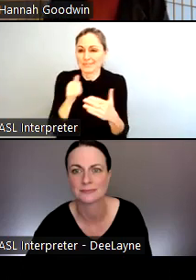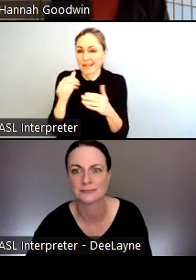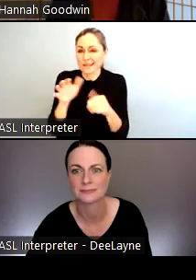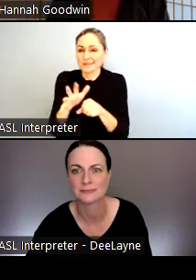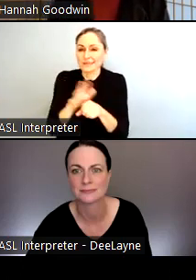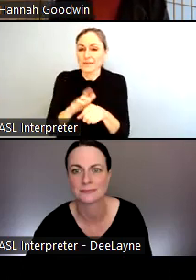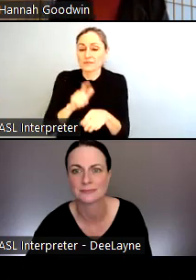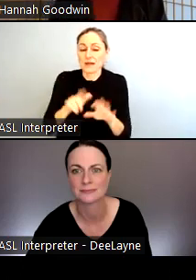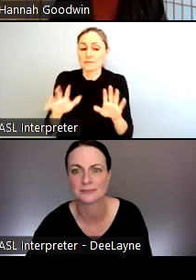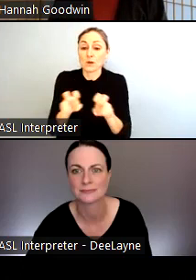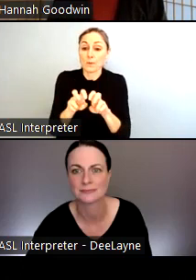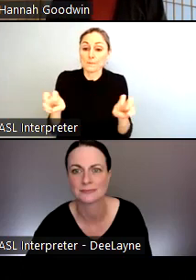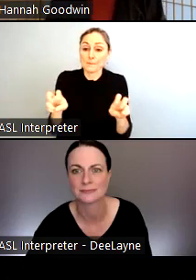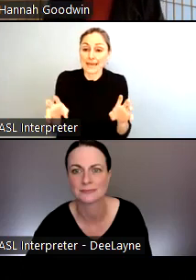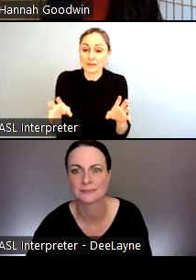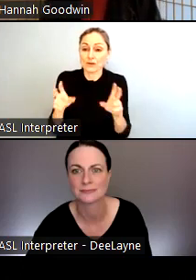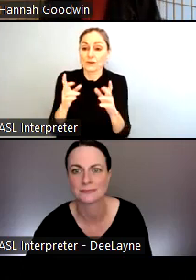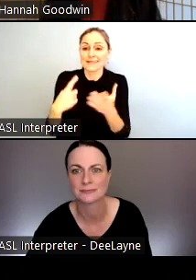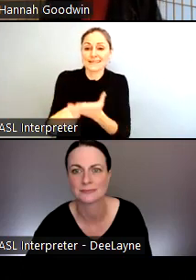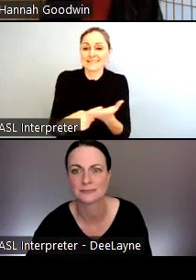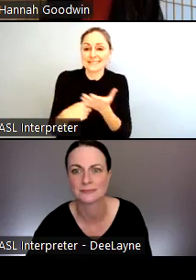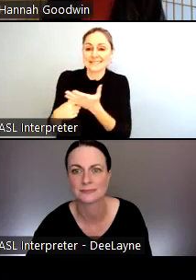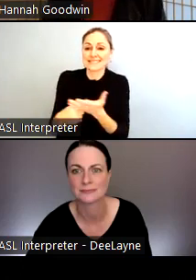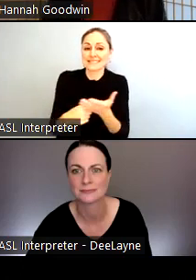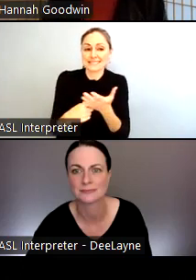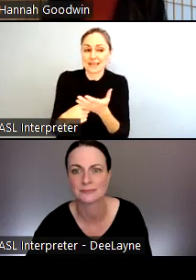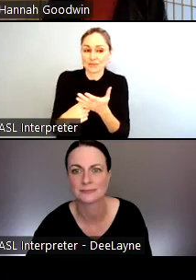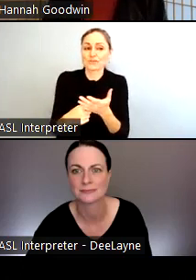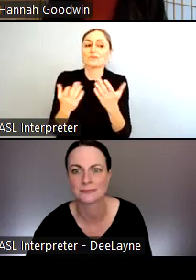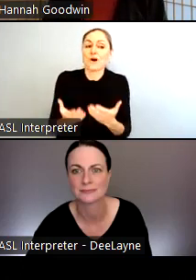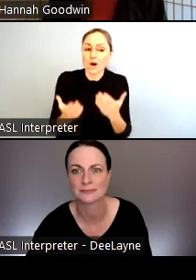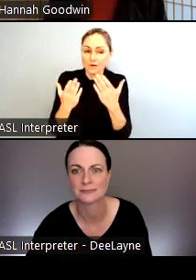So panel discussion do offer multiple perspectives.